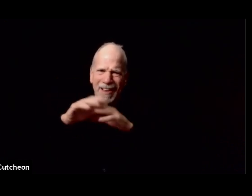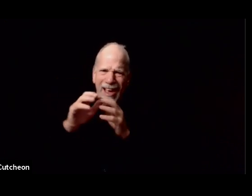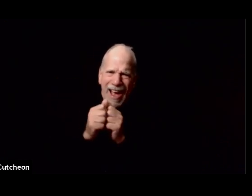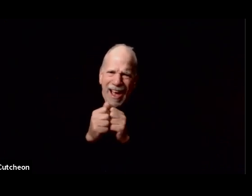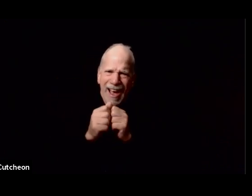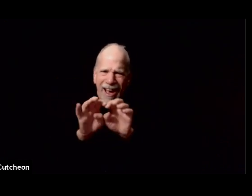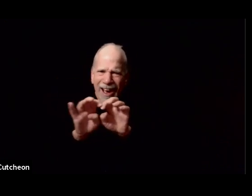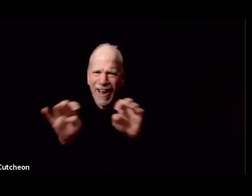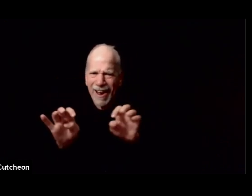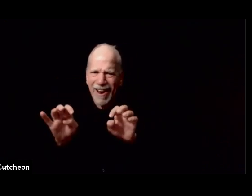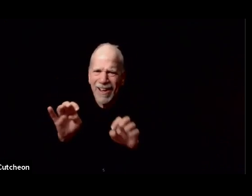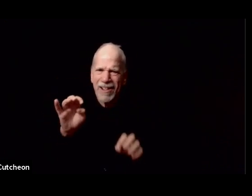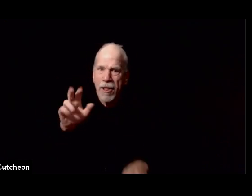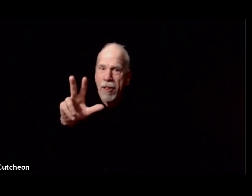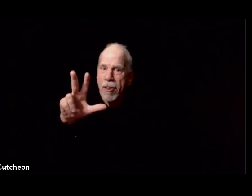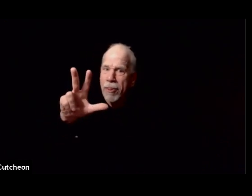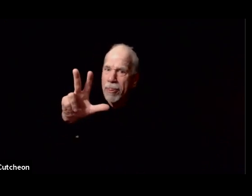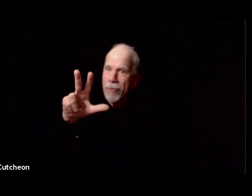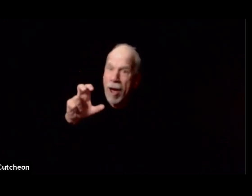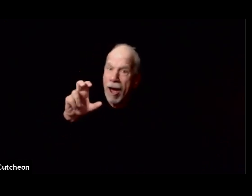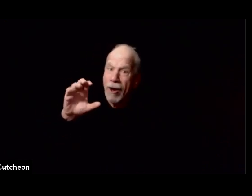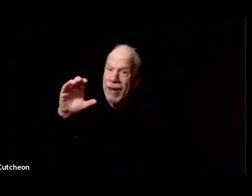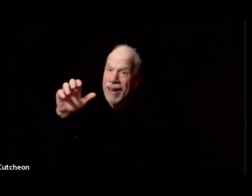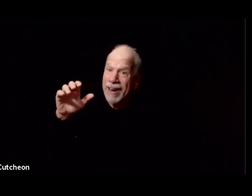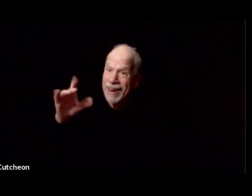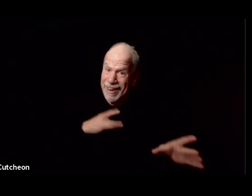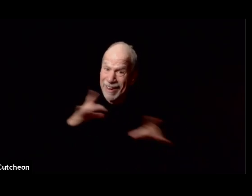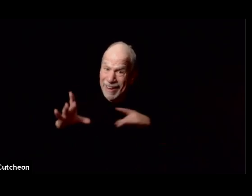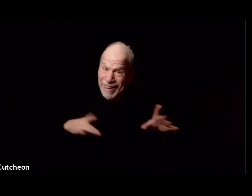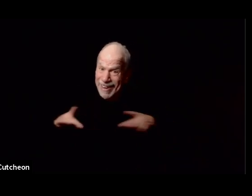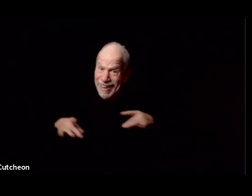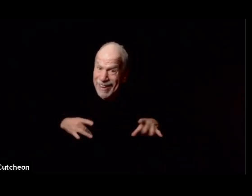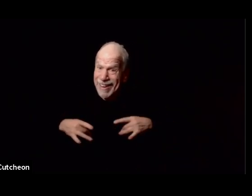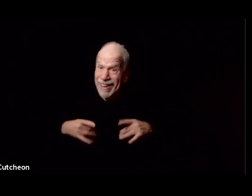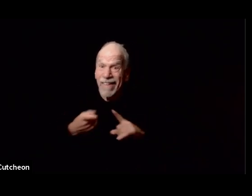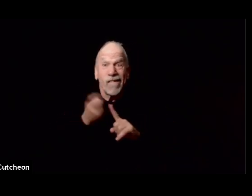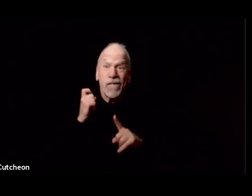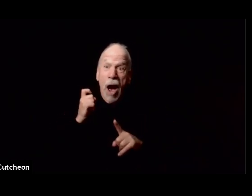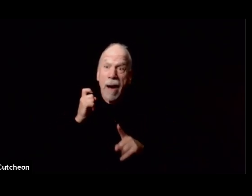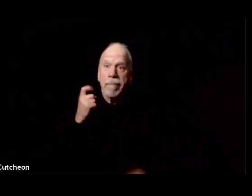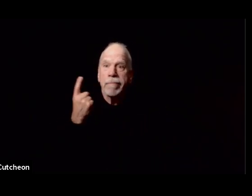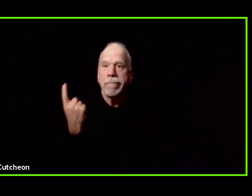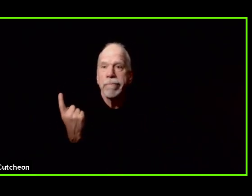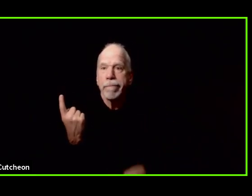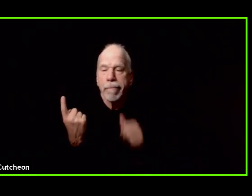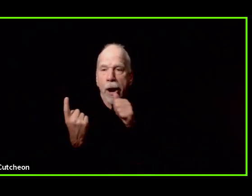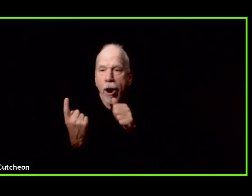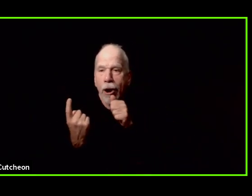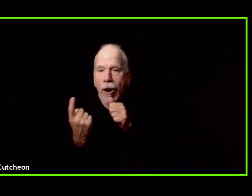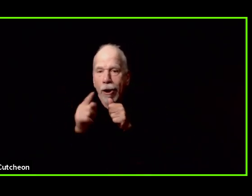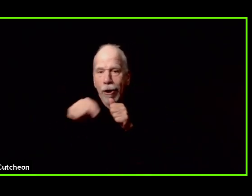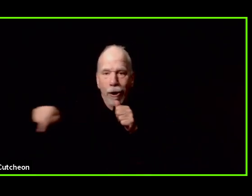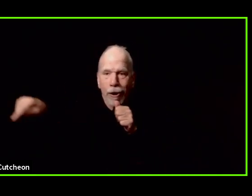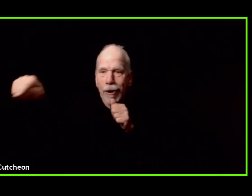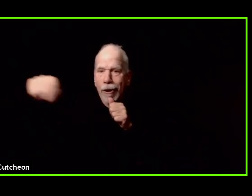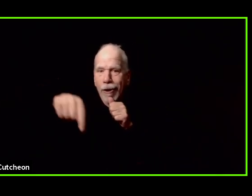associated with bars and it isn't just in St. Cloud. We have had cases associated with